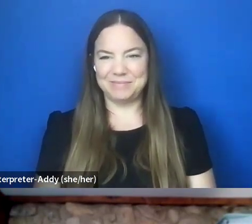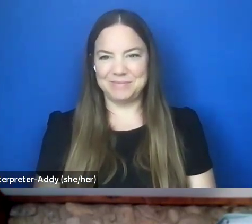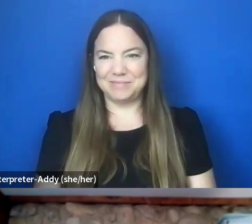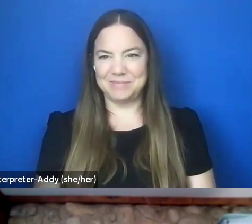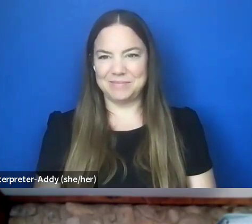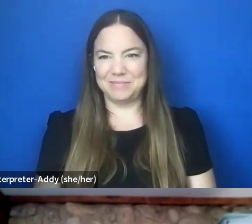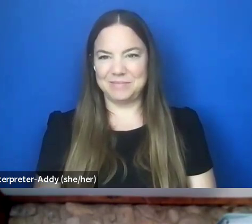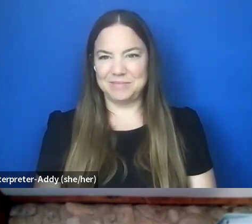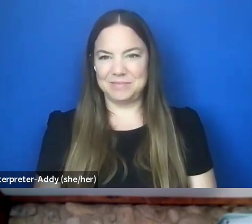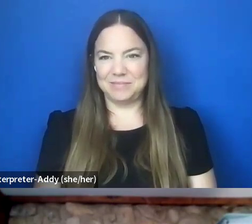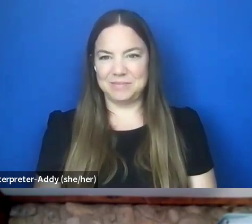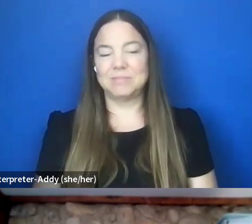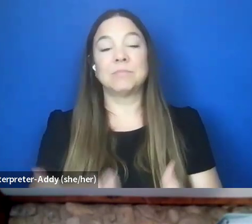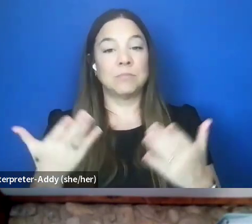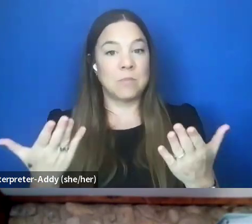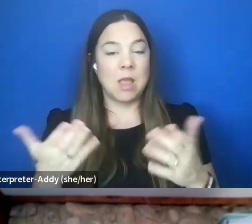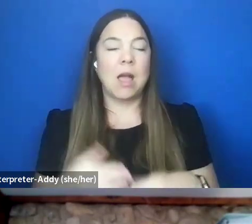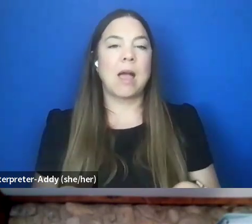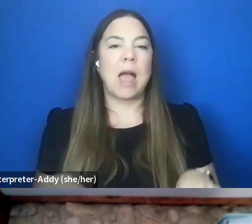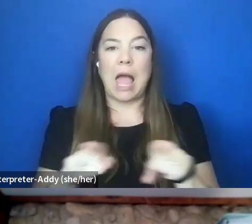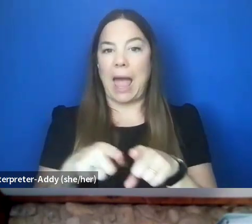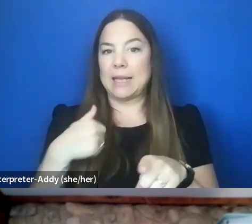Don Dew: Otherwise, you know, as we're heading into